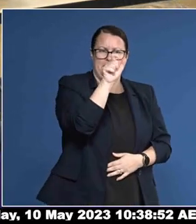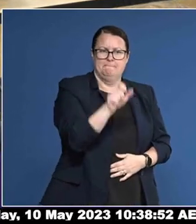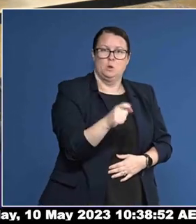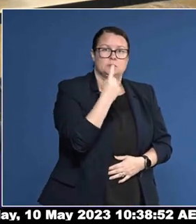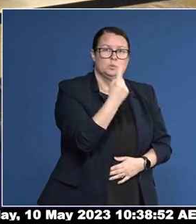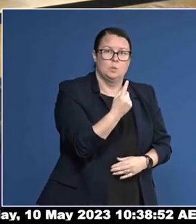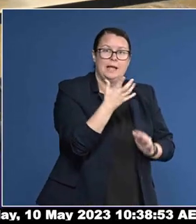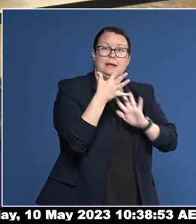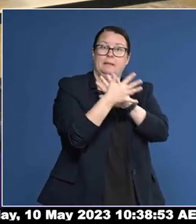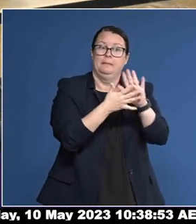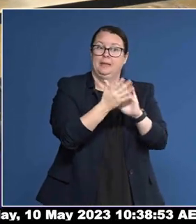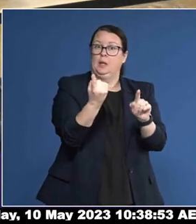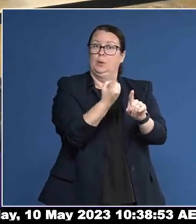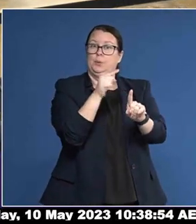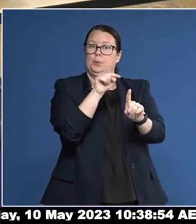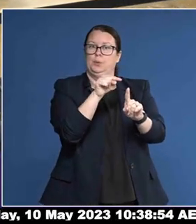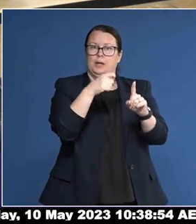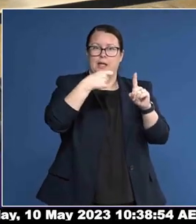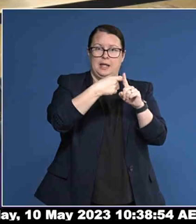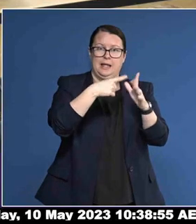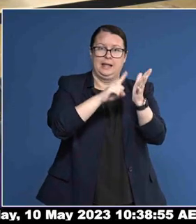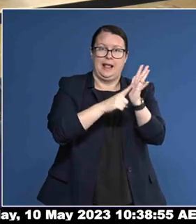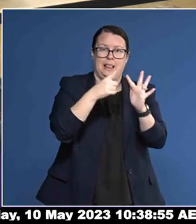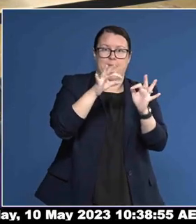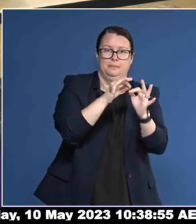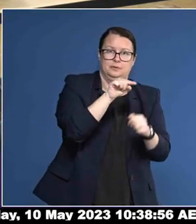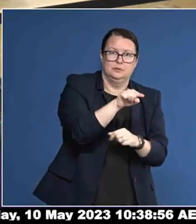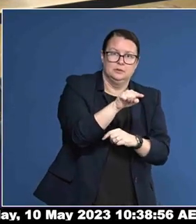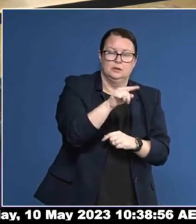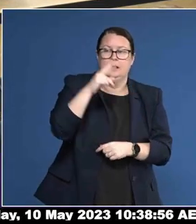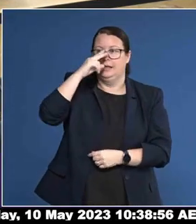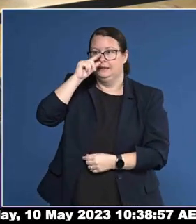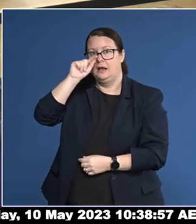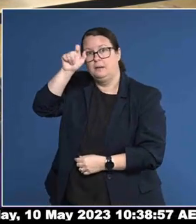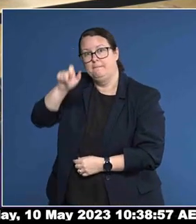person Kaleb? Correct. And Young Person 2 is the person Jonathon?